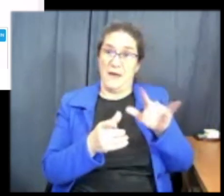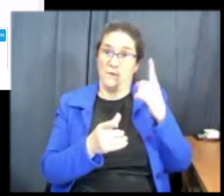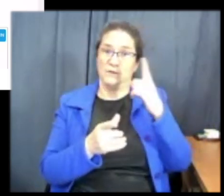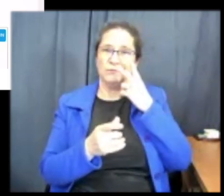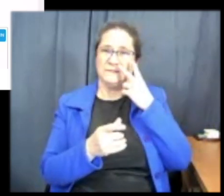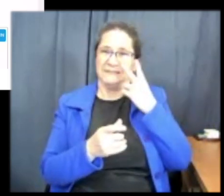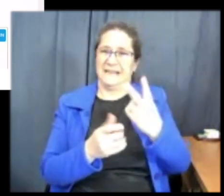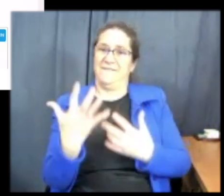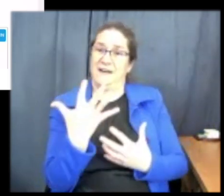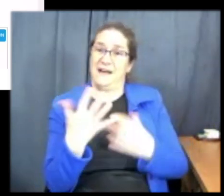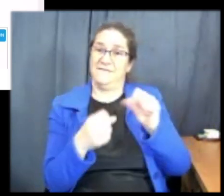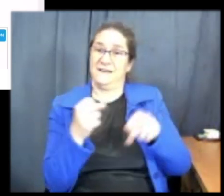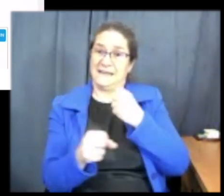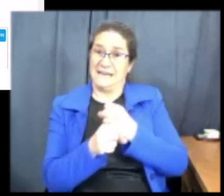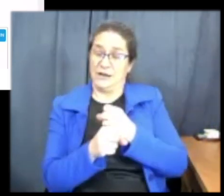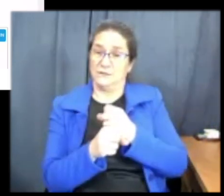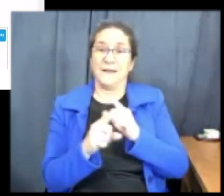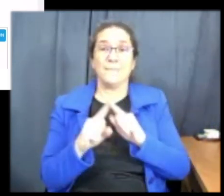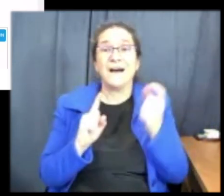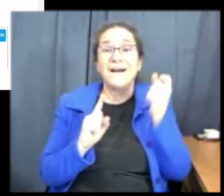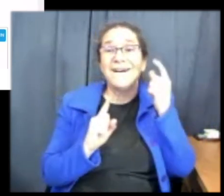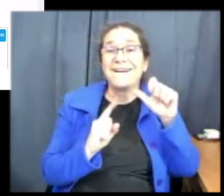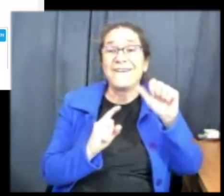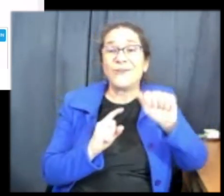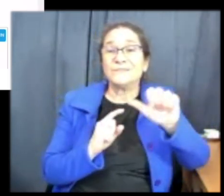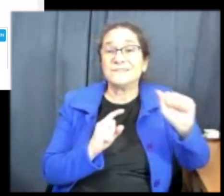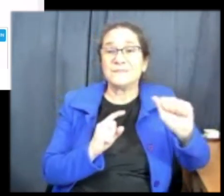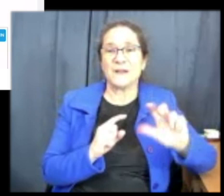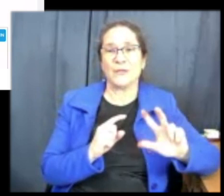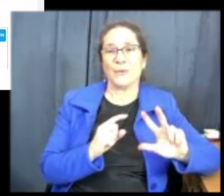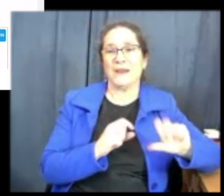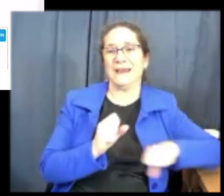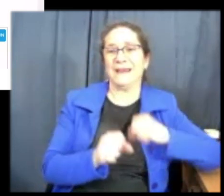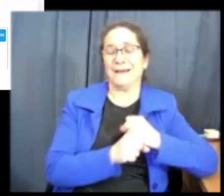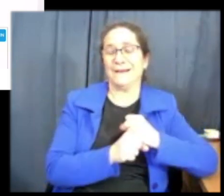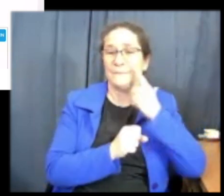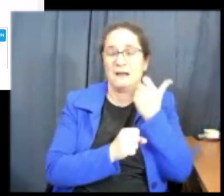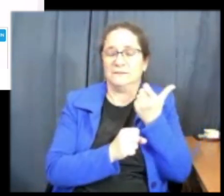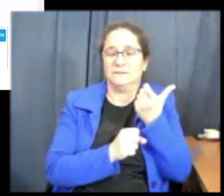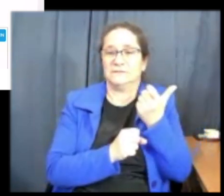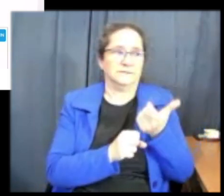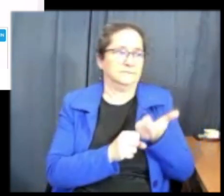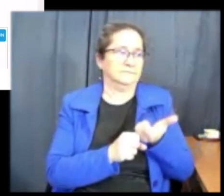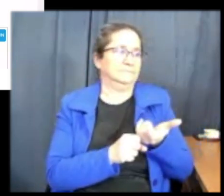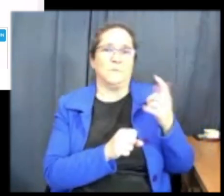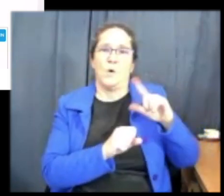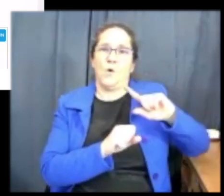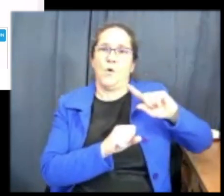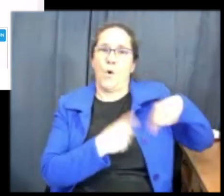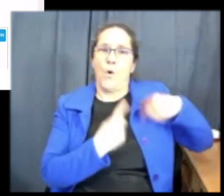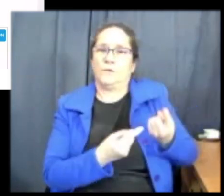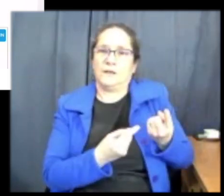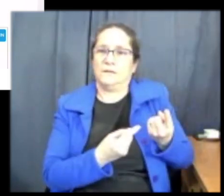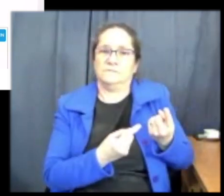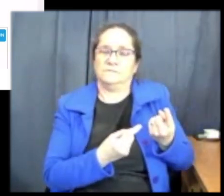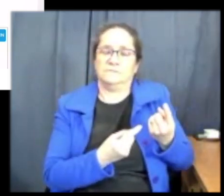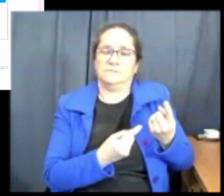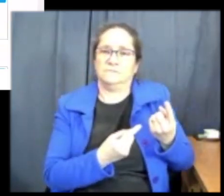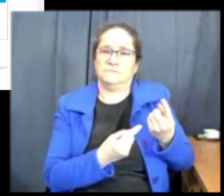but alternate assessment was only three years because that one has only been out for three years so it's still a new indicator and so this